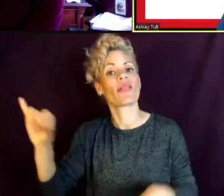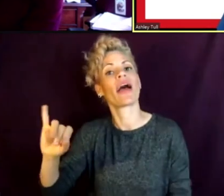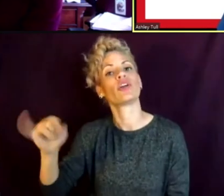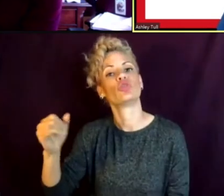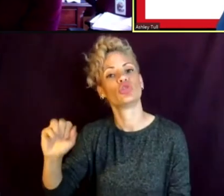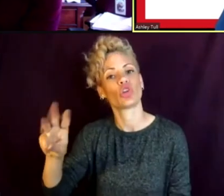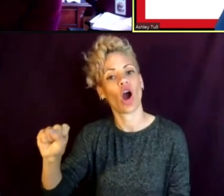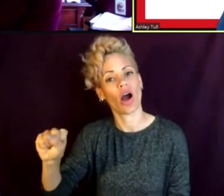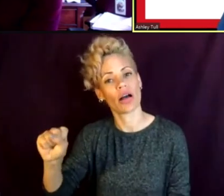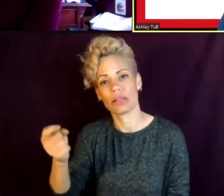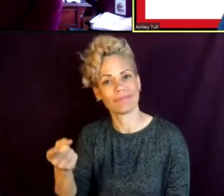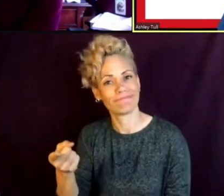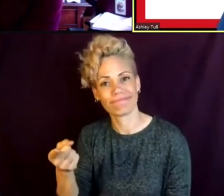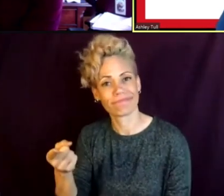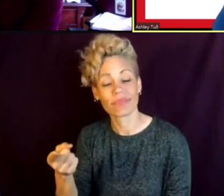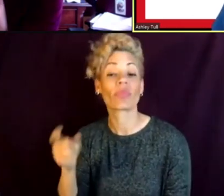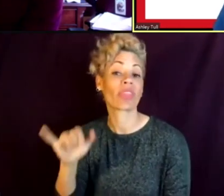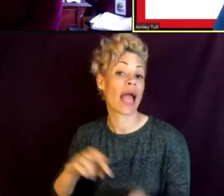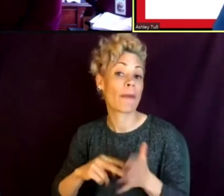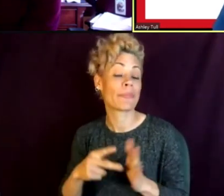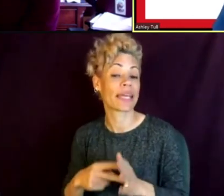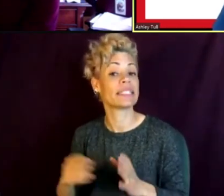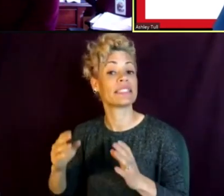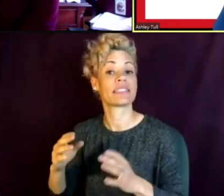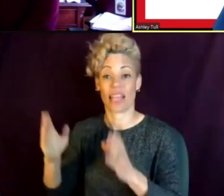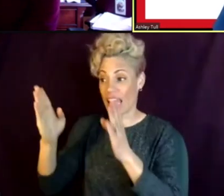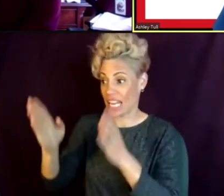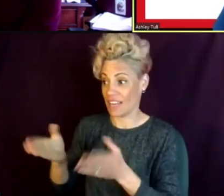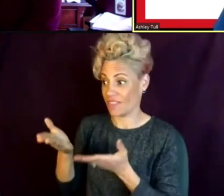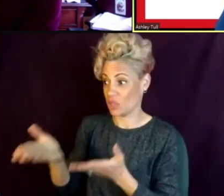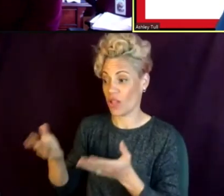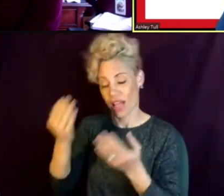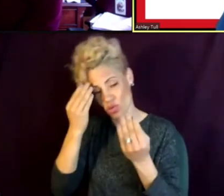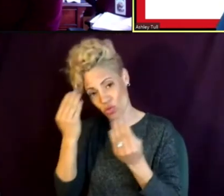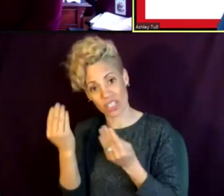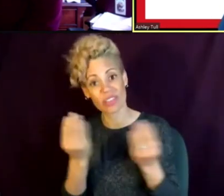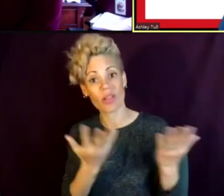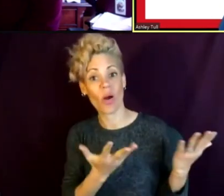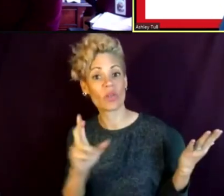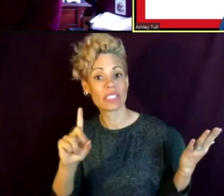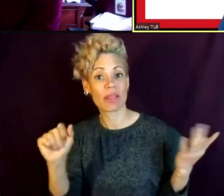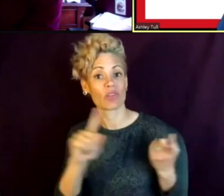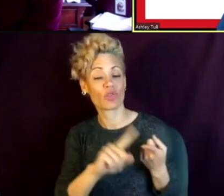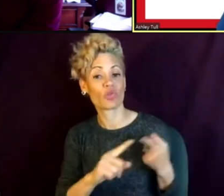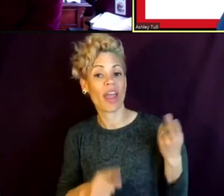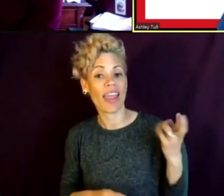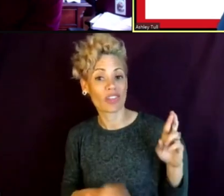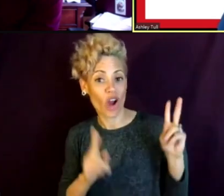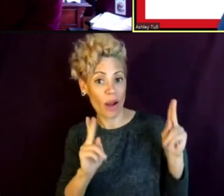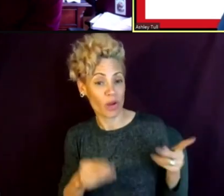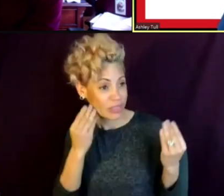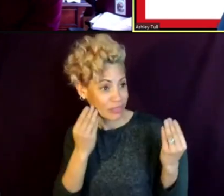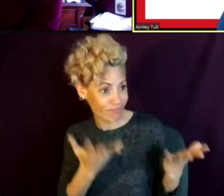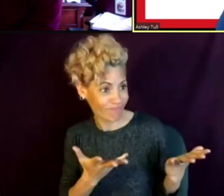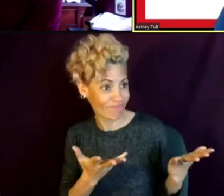has to disclose the disability to their human resources person in order to apply.